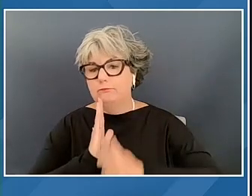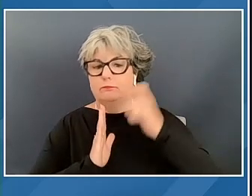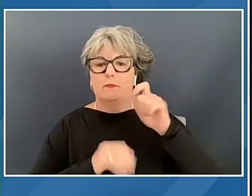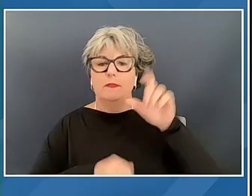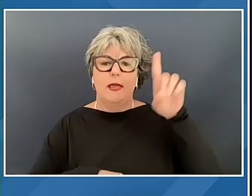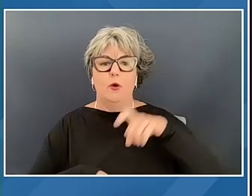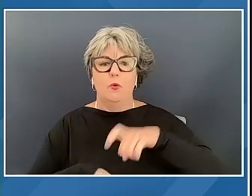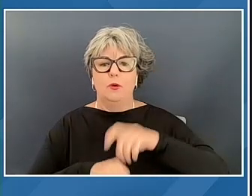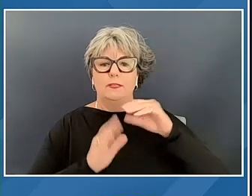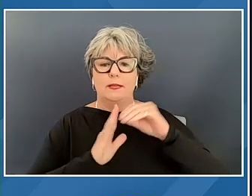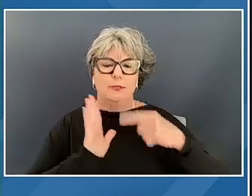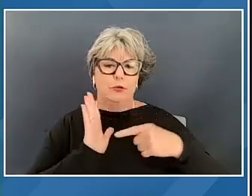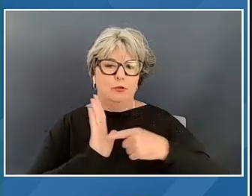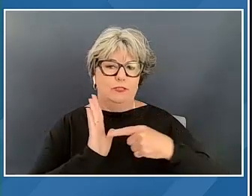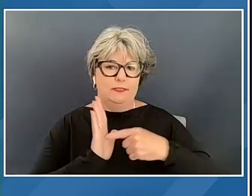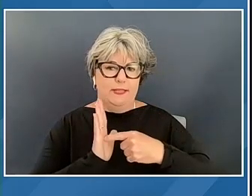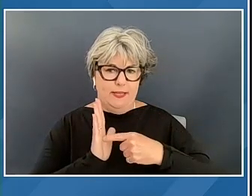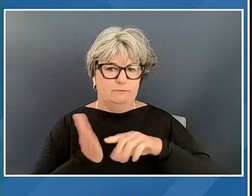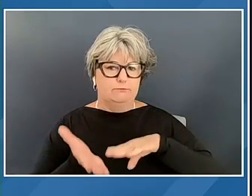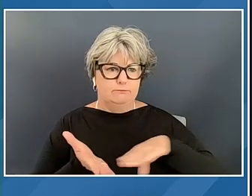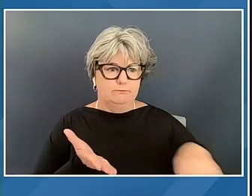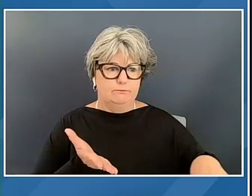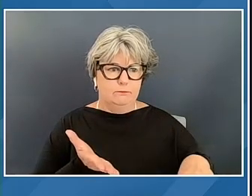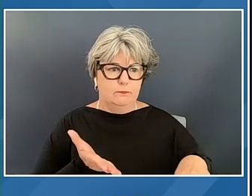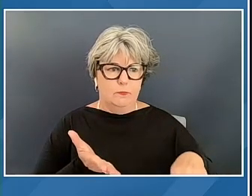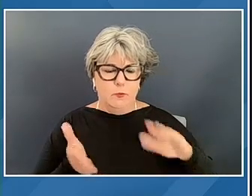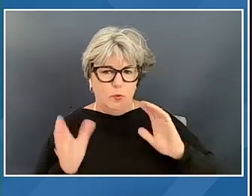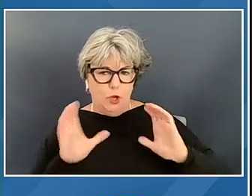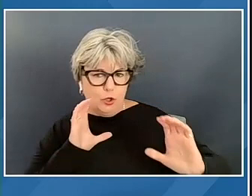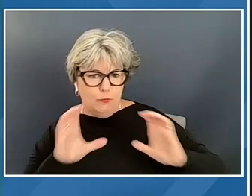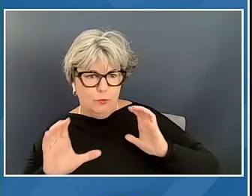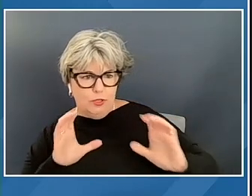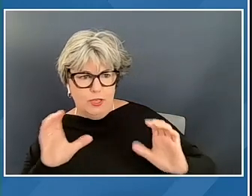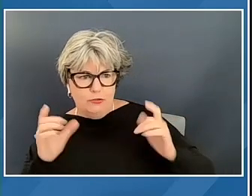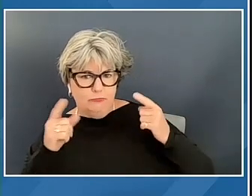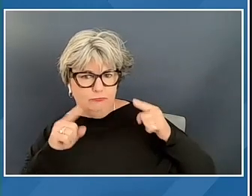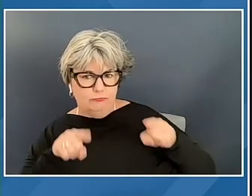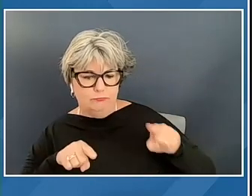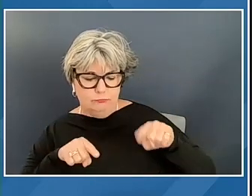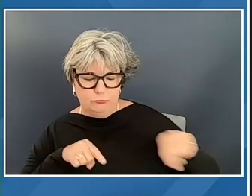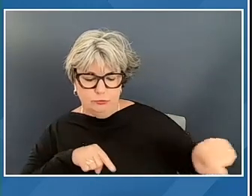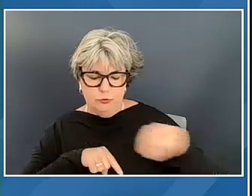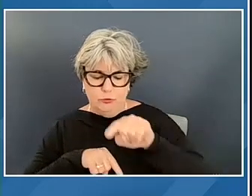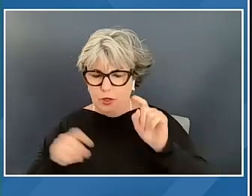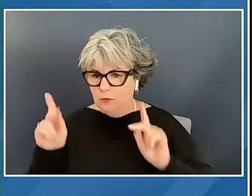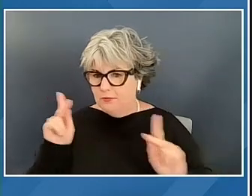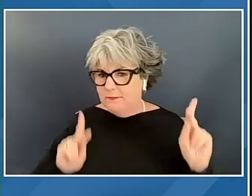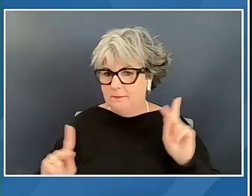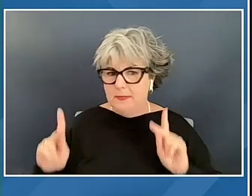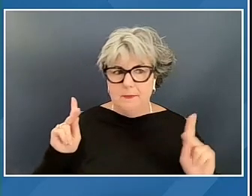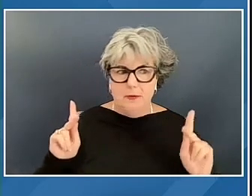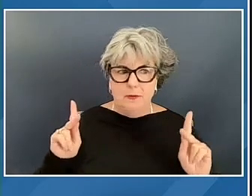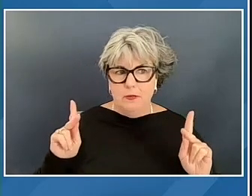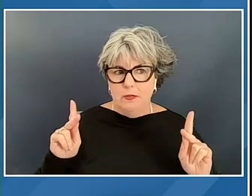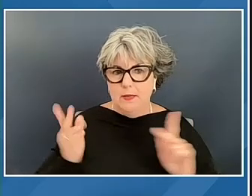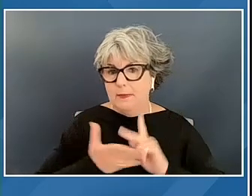relief, and what communication has been given to them about programs and enrollment in programs.